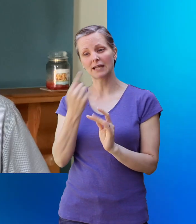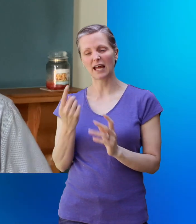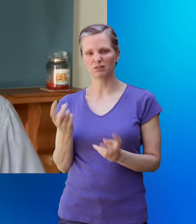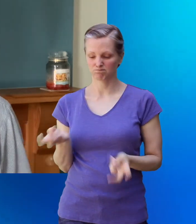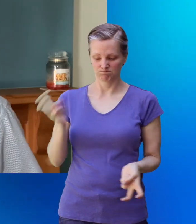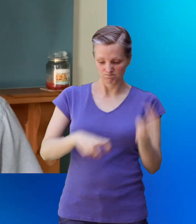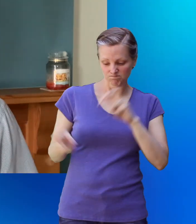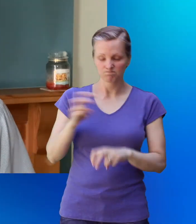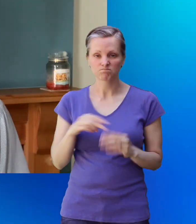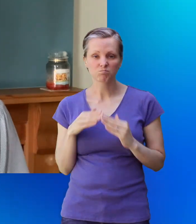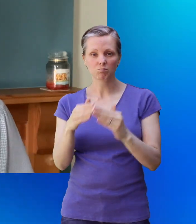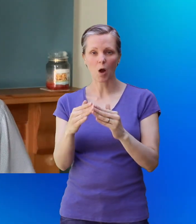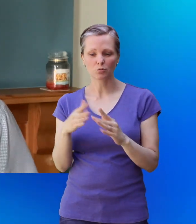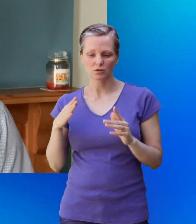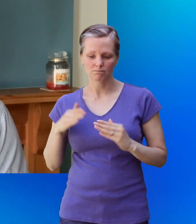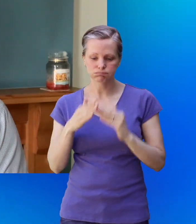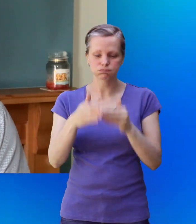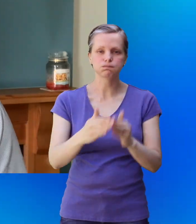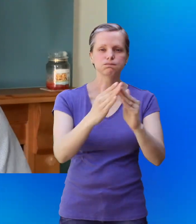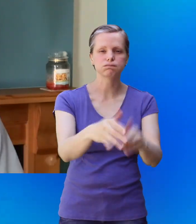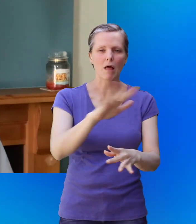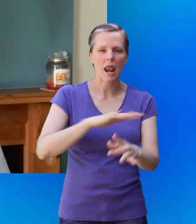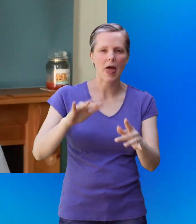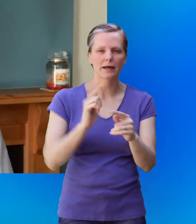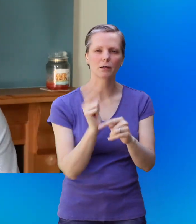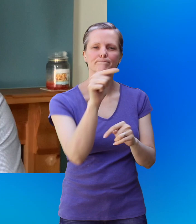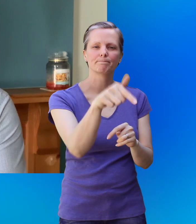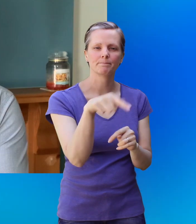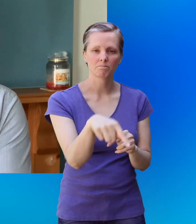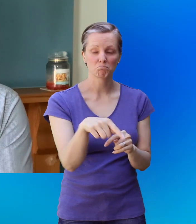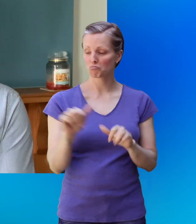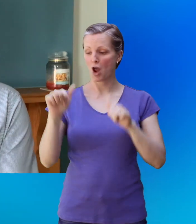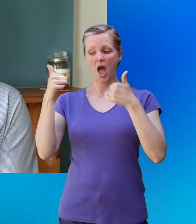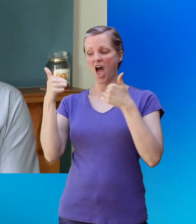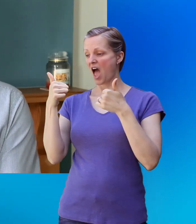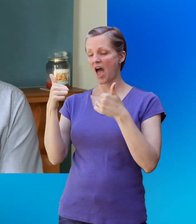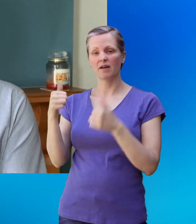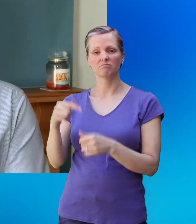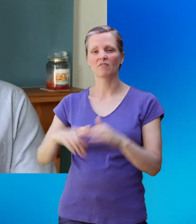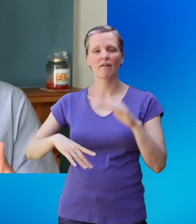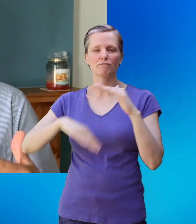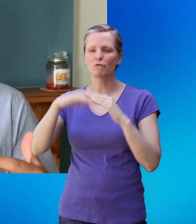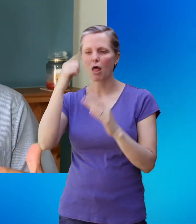like they had no hesitation, no problem at all. They had full faith because they